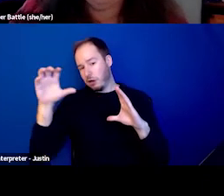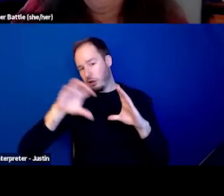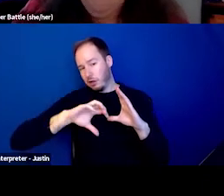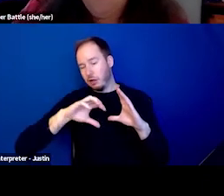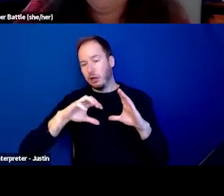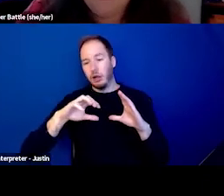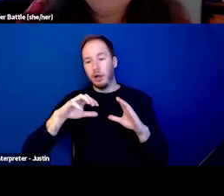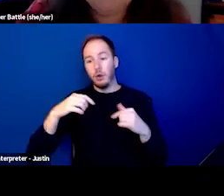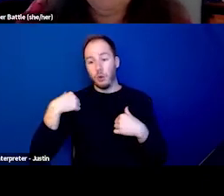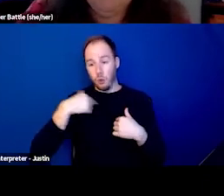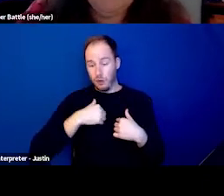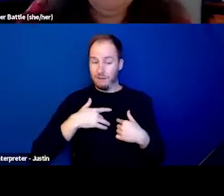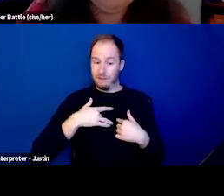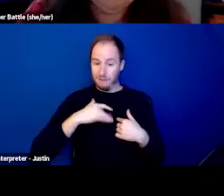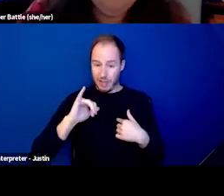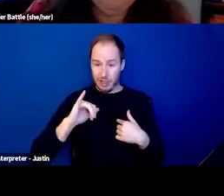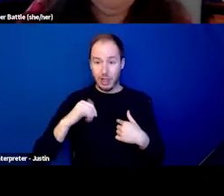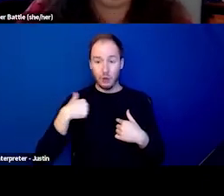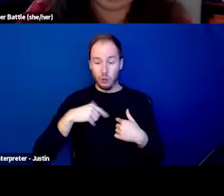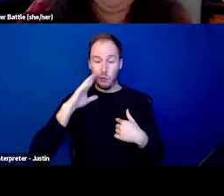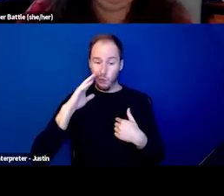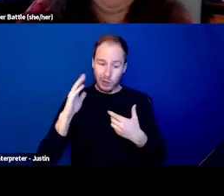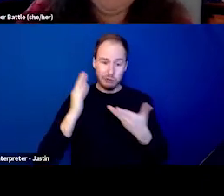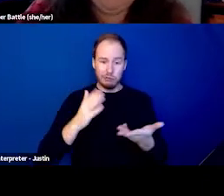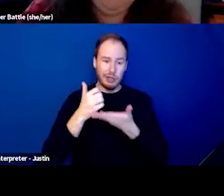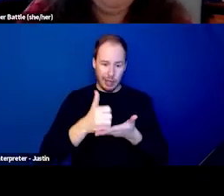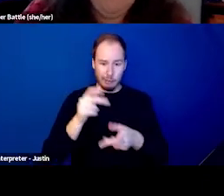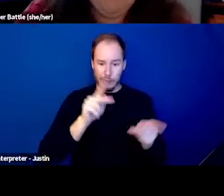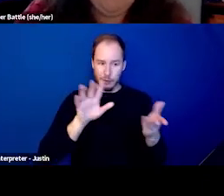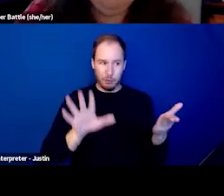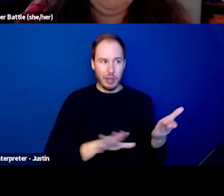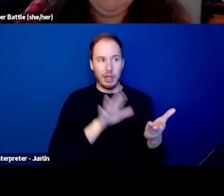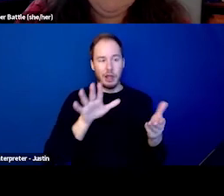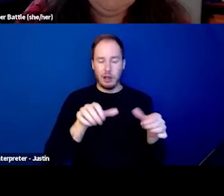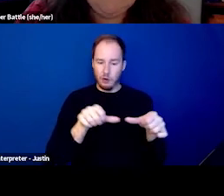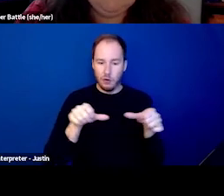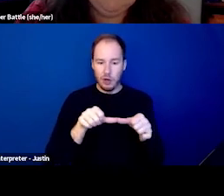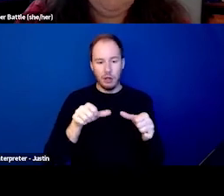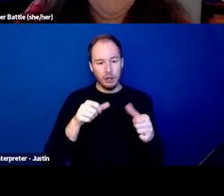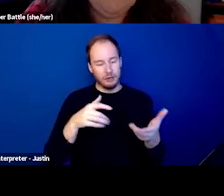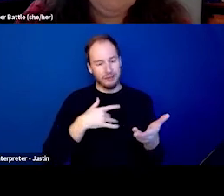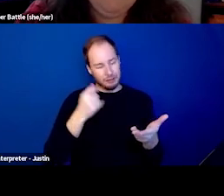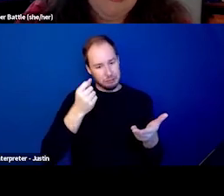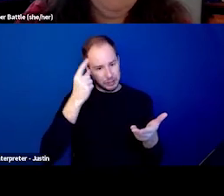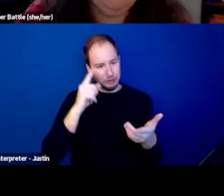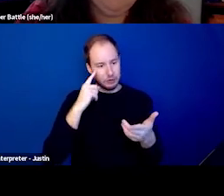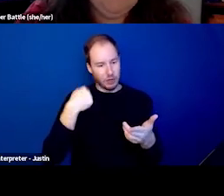So we felt like since we were gonna be serving folks from that region, that it made a lot of sense for us to be (audio cuts out).